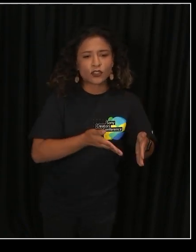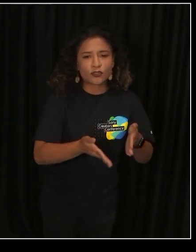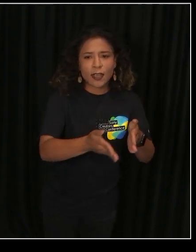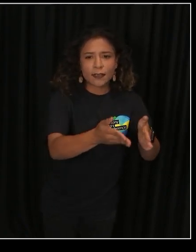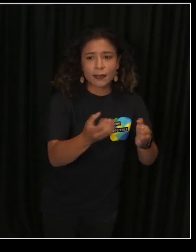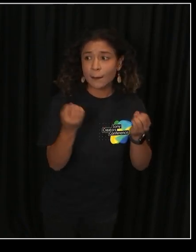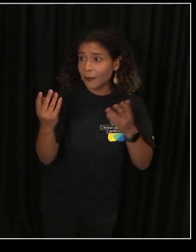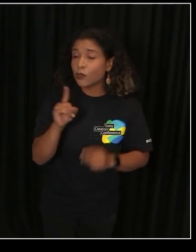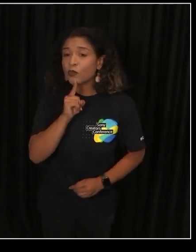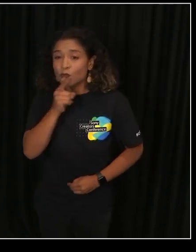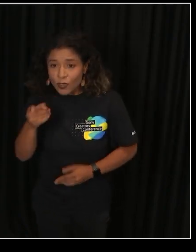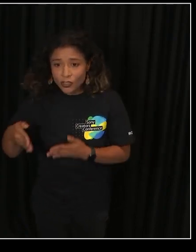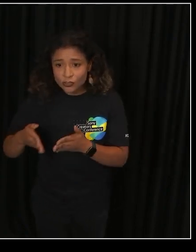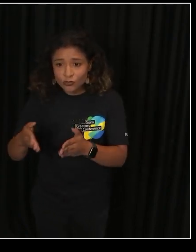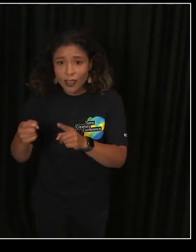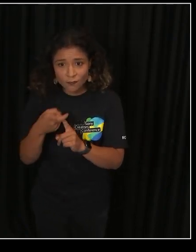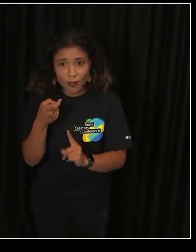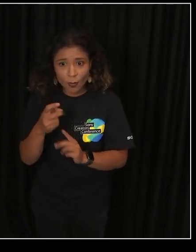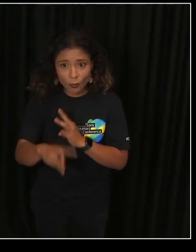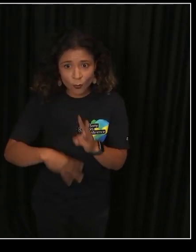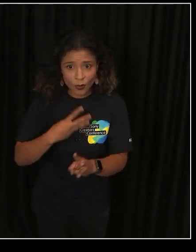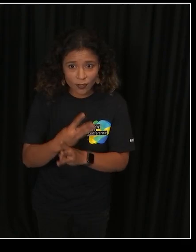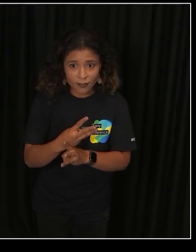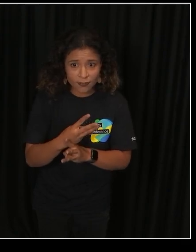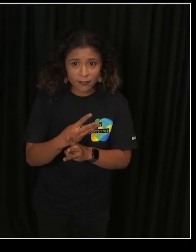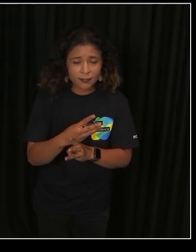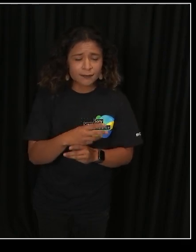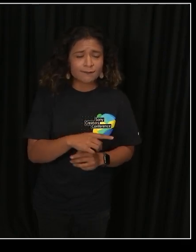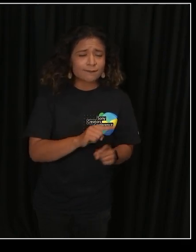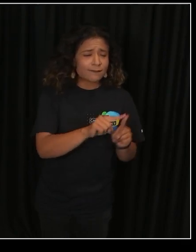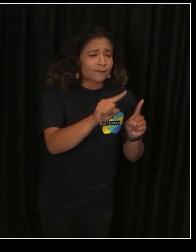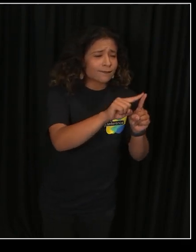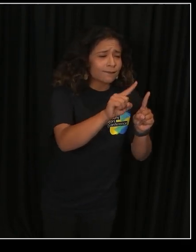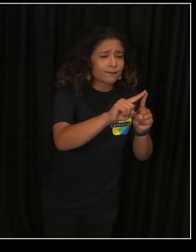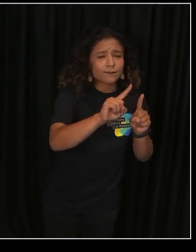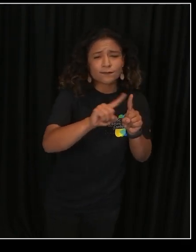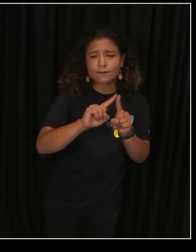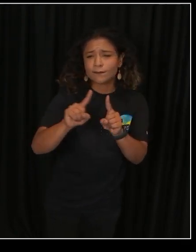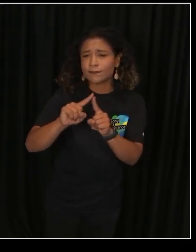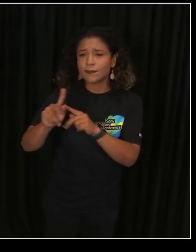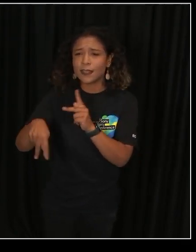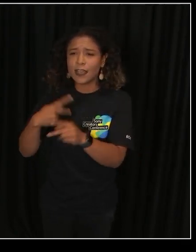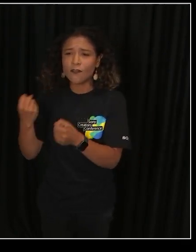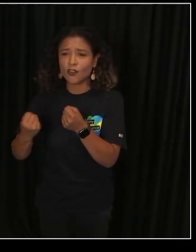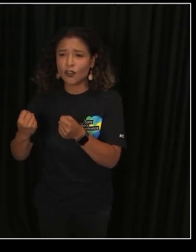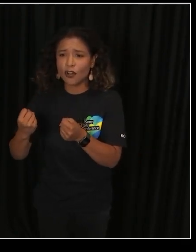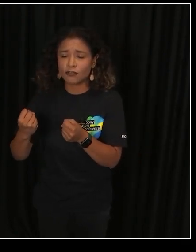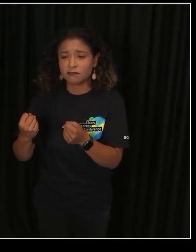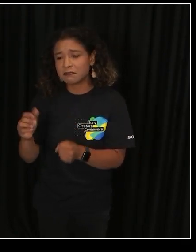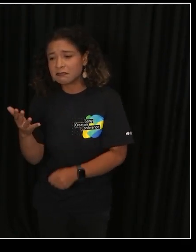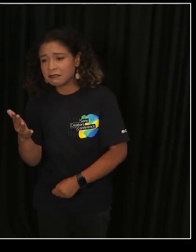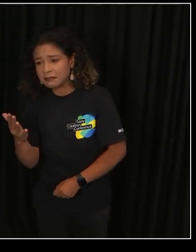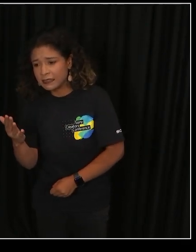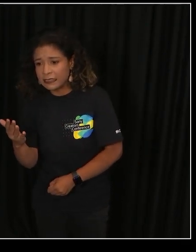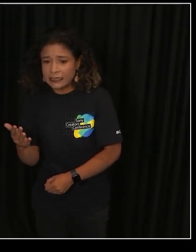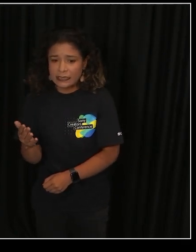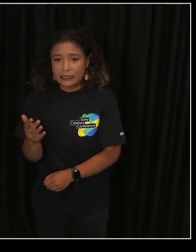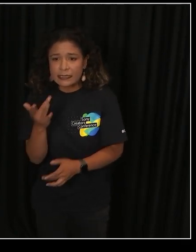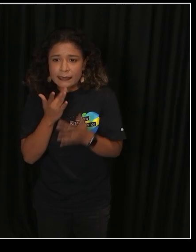from around the world with hundreds of different kinds of cars. From low end cars, Yugos, and like cars you